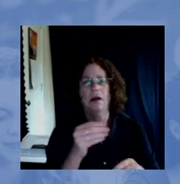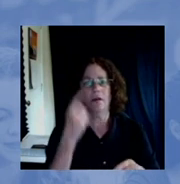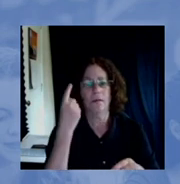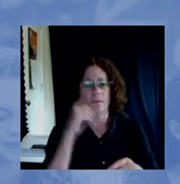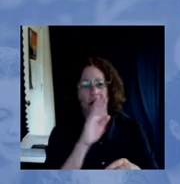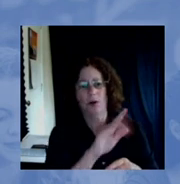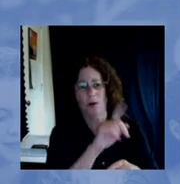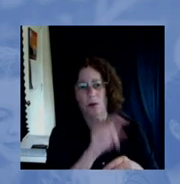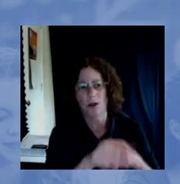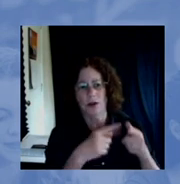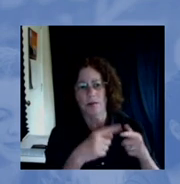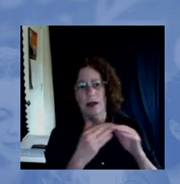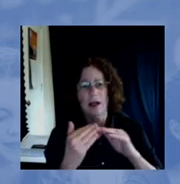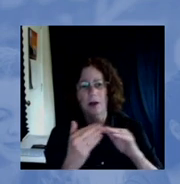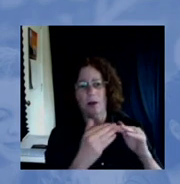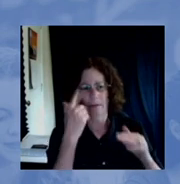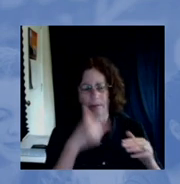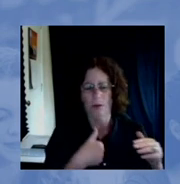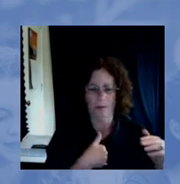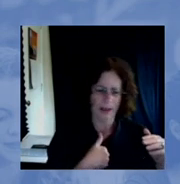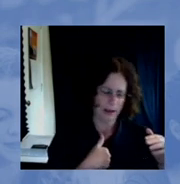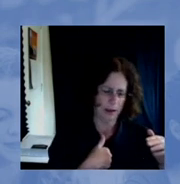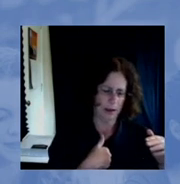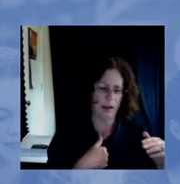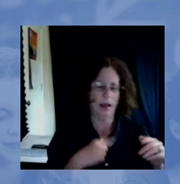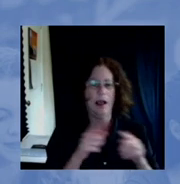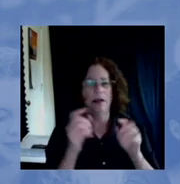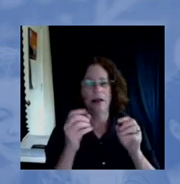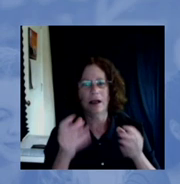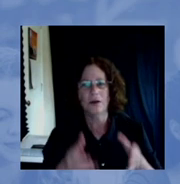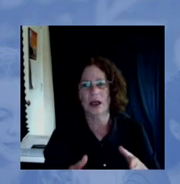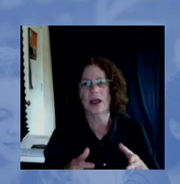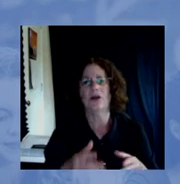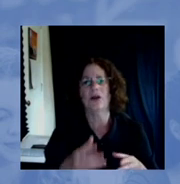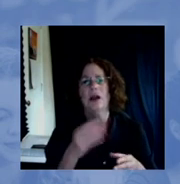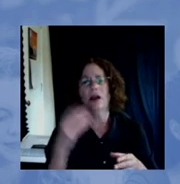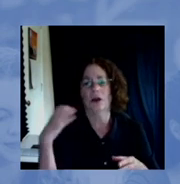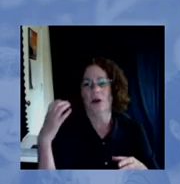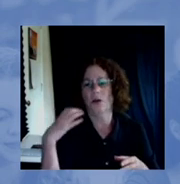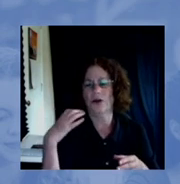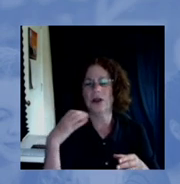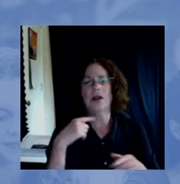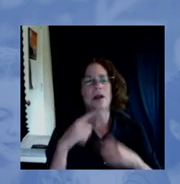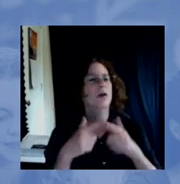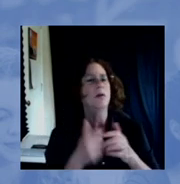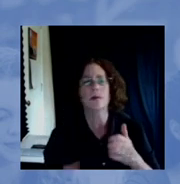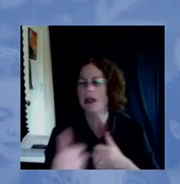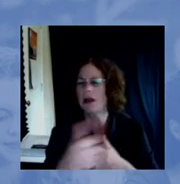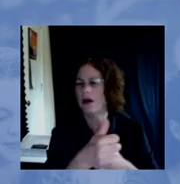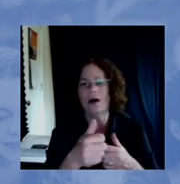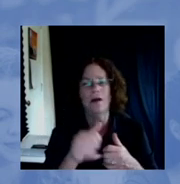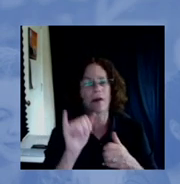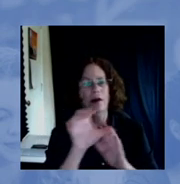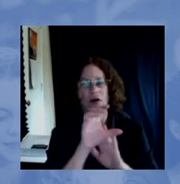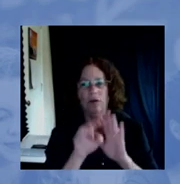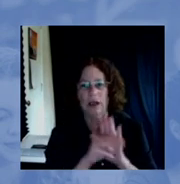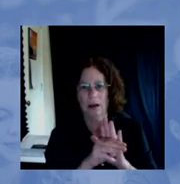FOR ME, AS AN EDUCATOR AND INSTRUCTIONAL COACH, IT GOES BEYOND THAT CURRICULUM AND I THINK